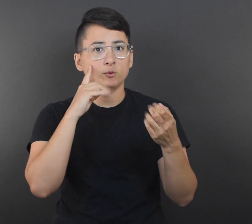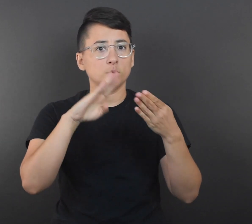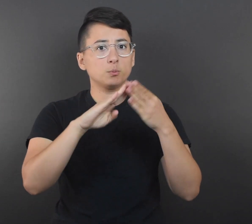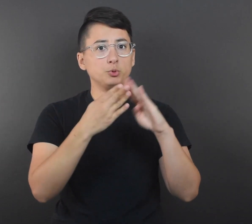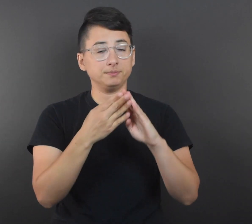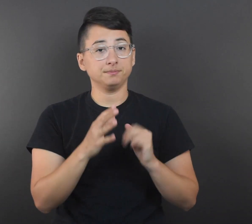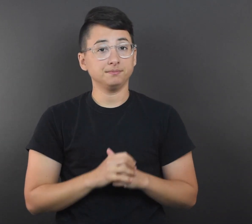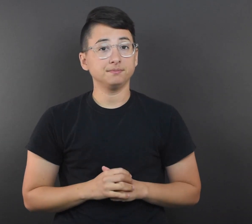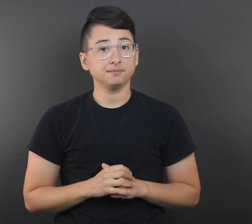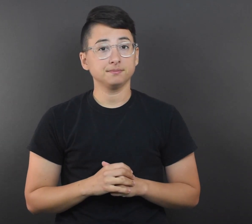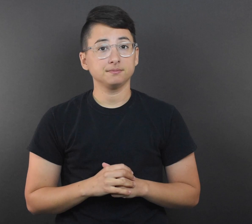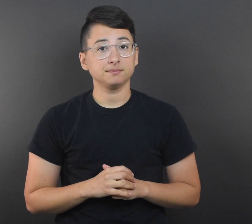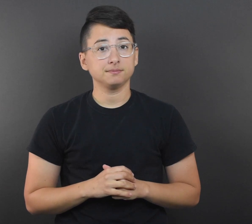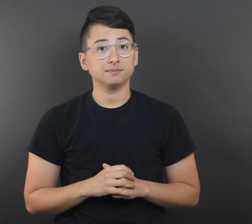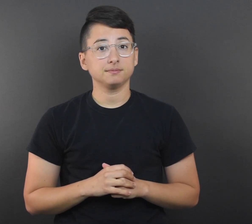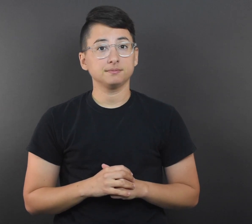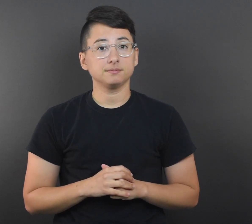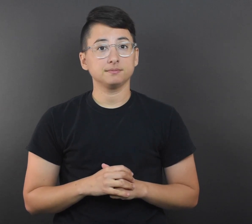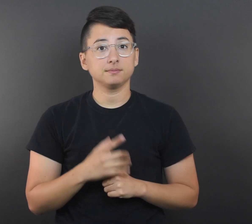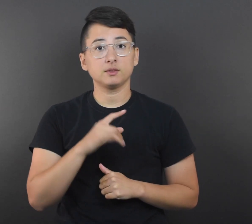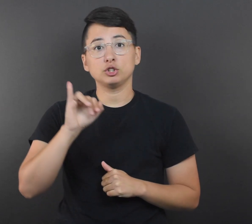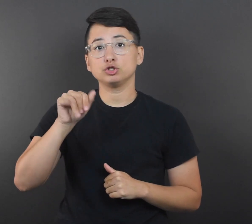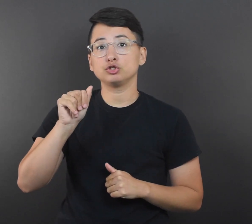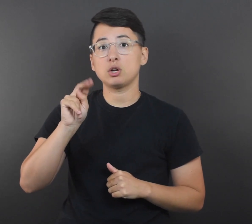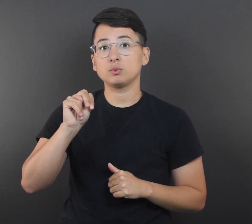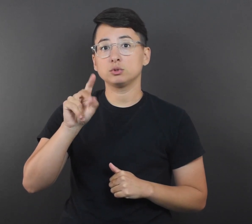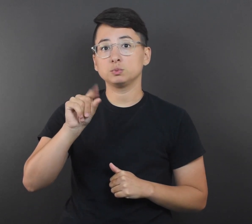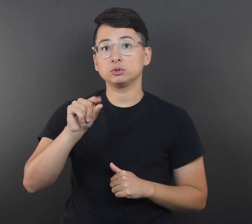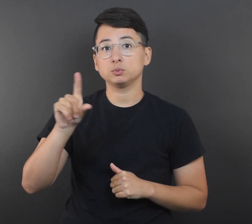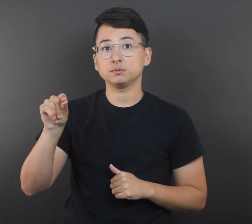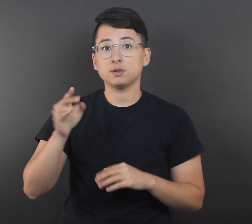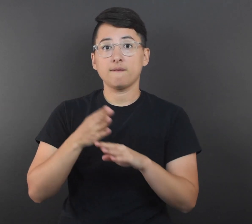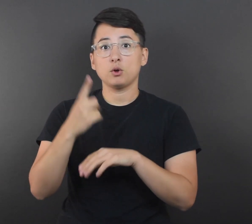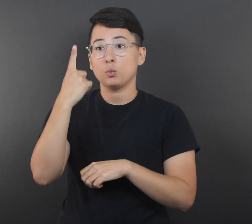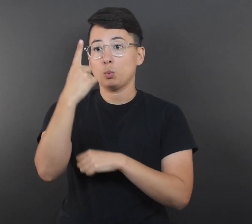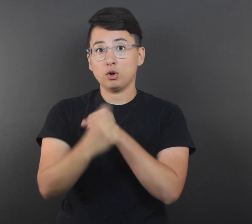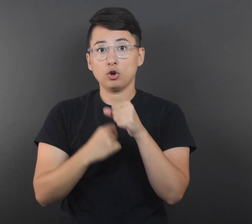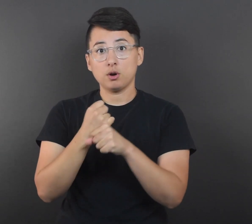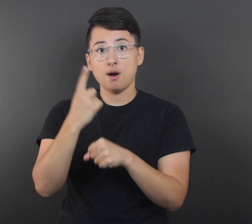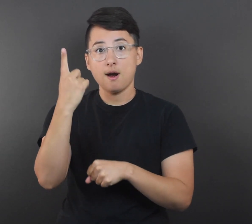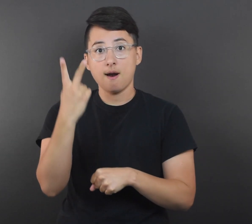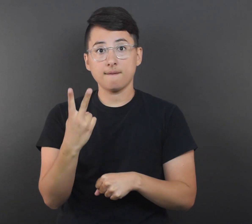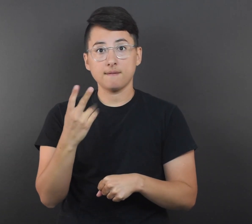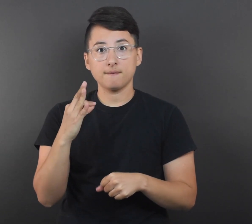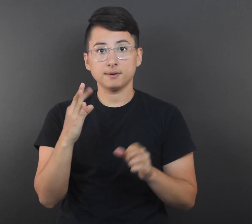Champions for the community In January 2020, after one and a half